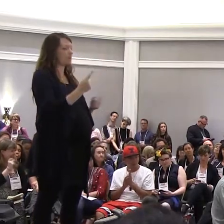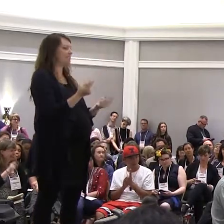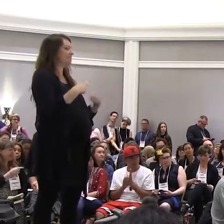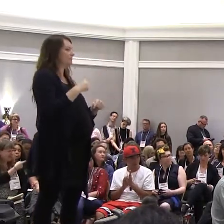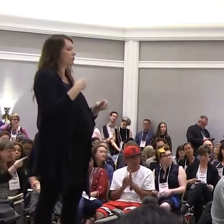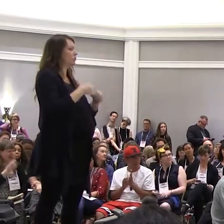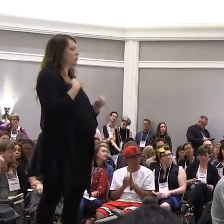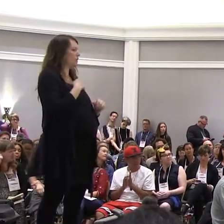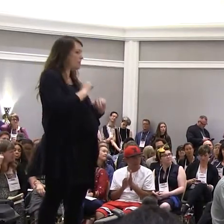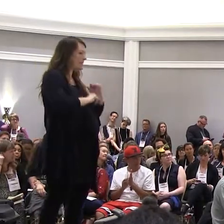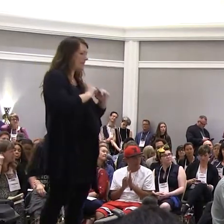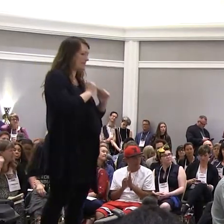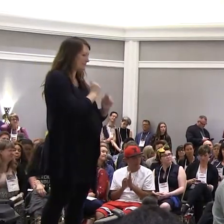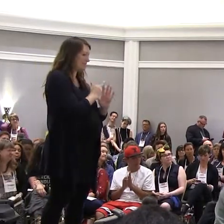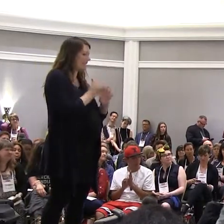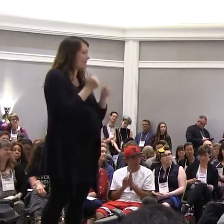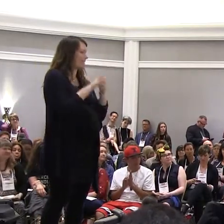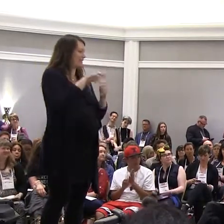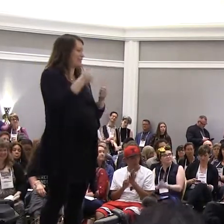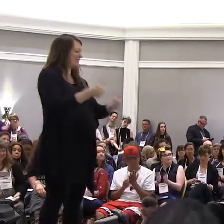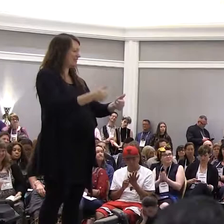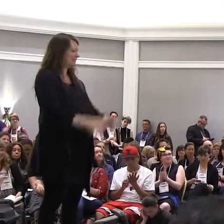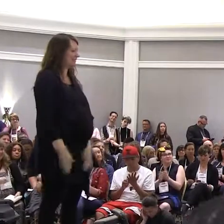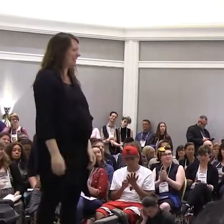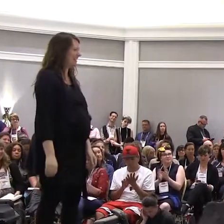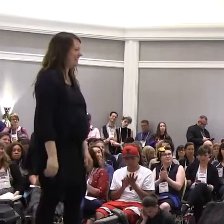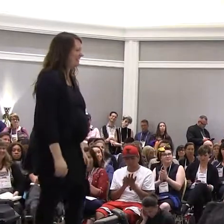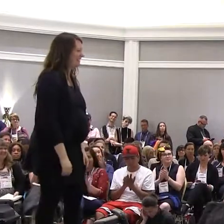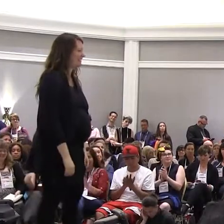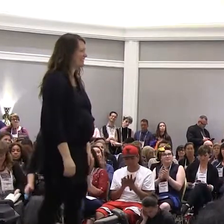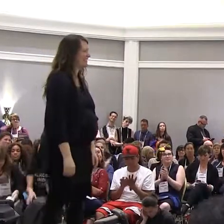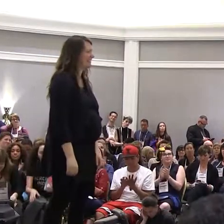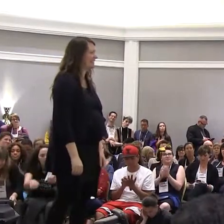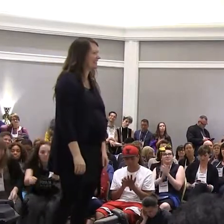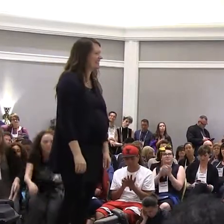and we will build on the great stuff happening. (applauding)